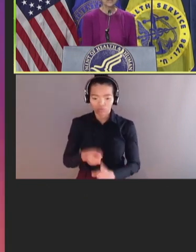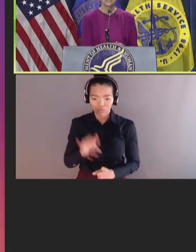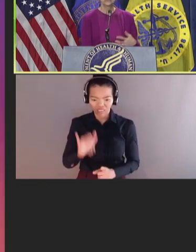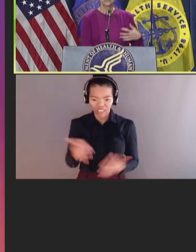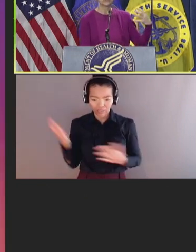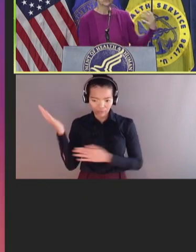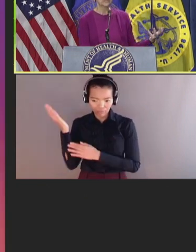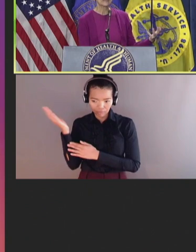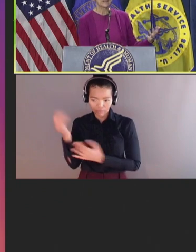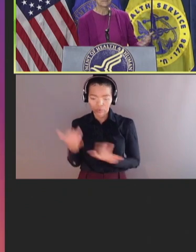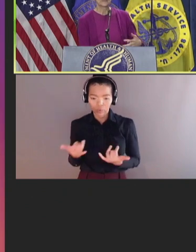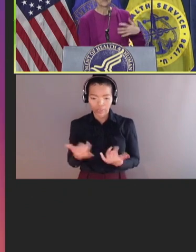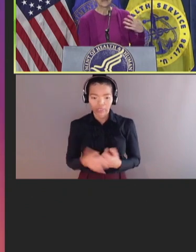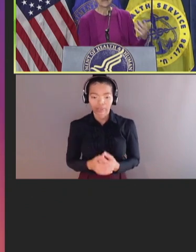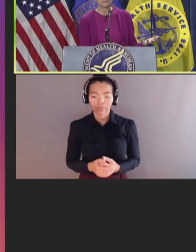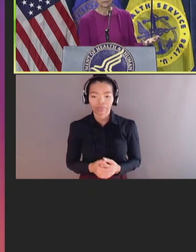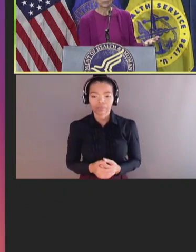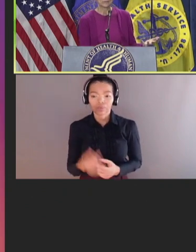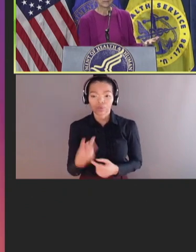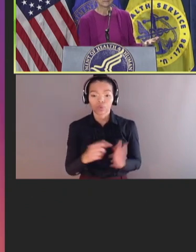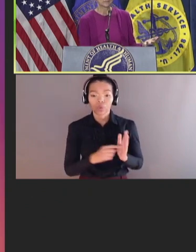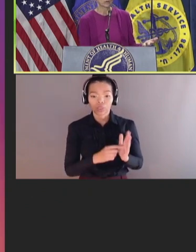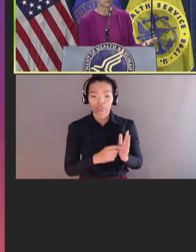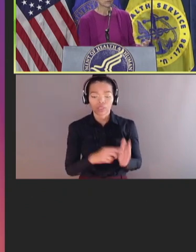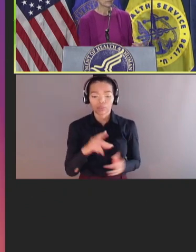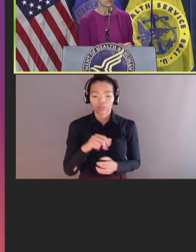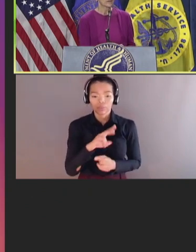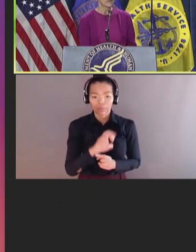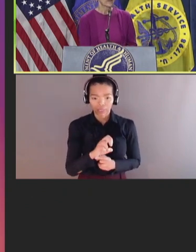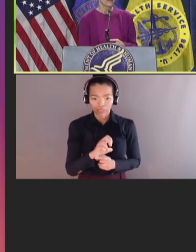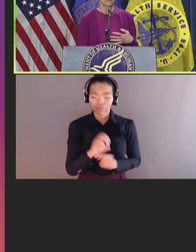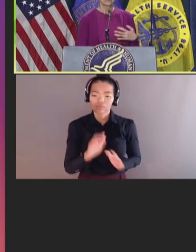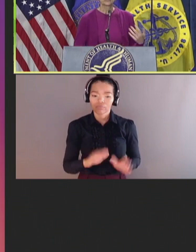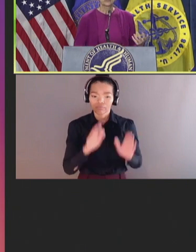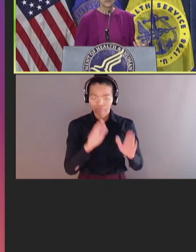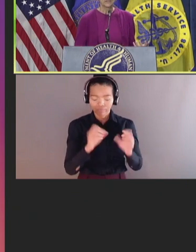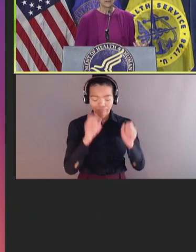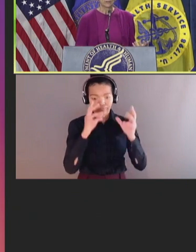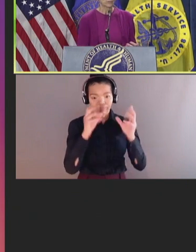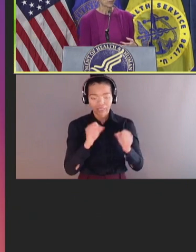we heard two examples. PAVE was an amazing program. There were so many others. I was